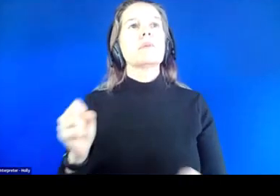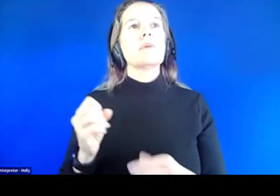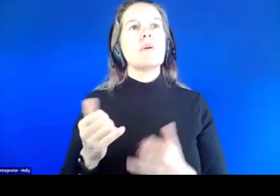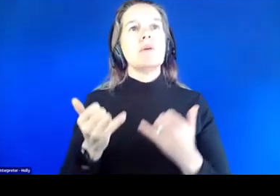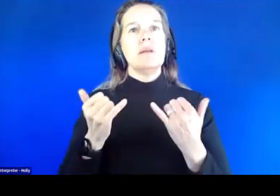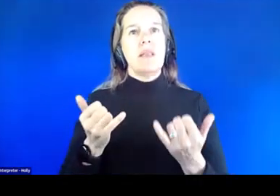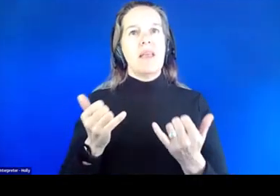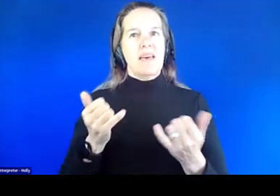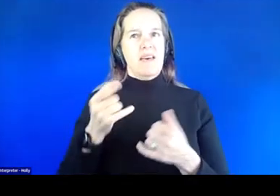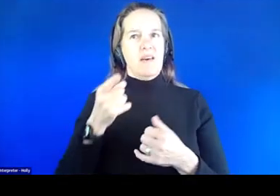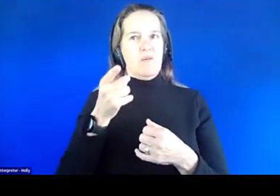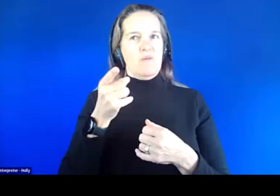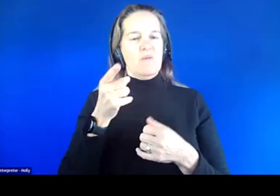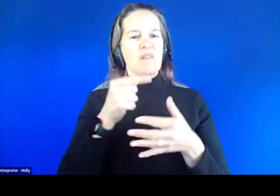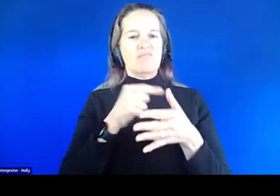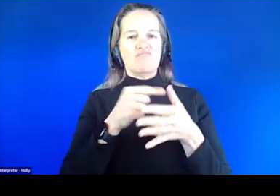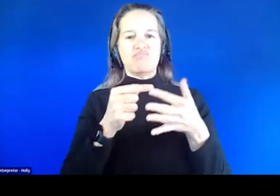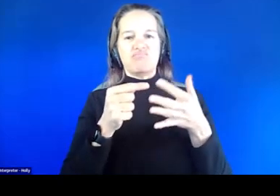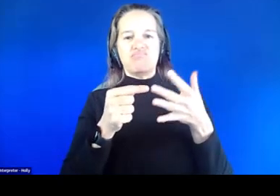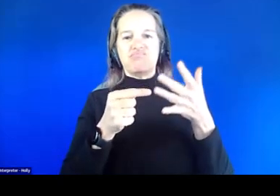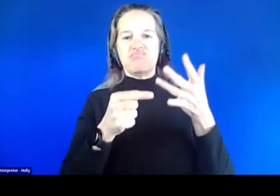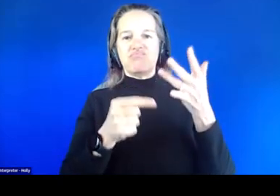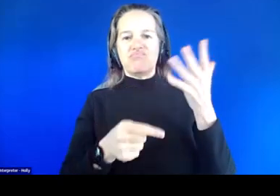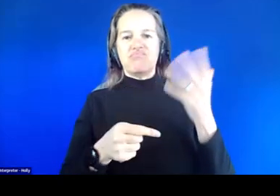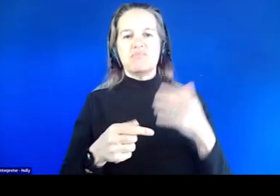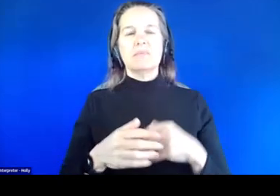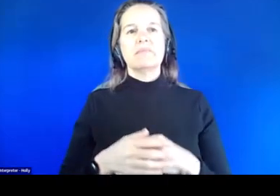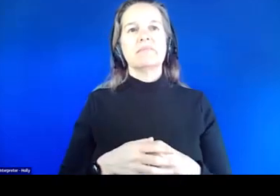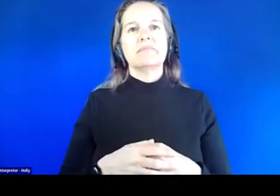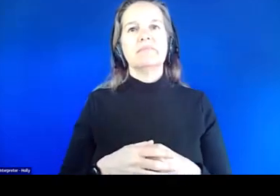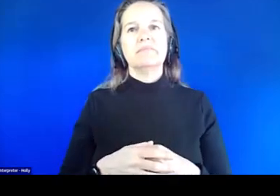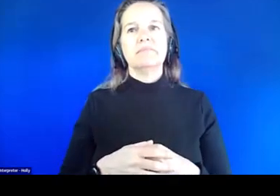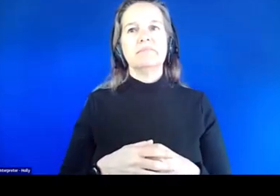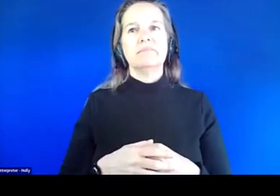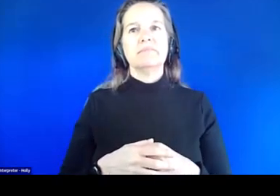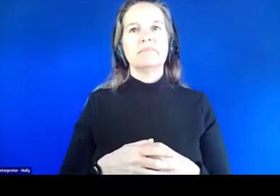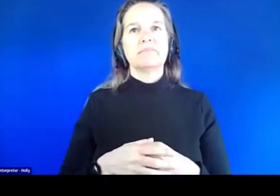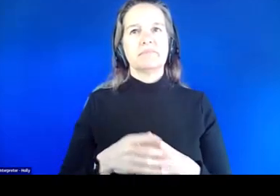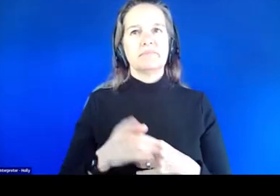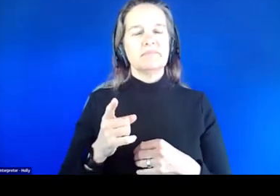the run up to Money Follows the Person. We have the